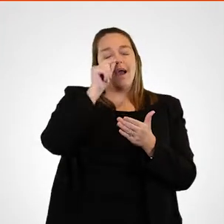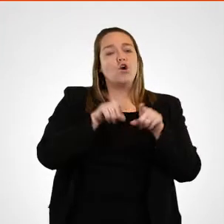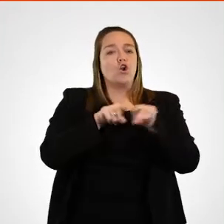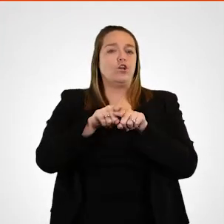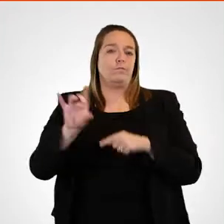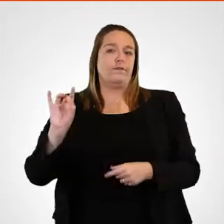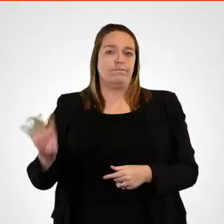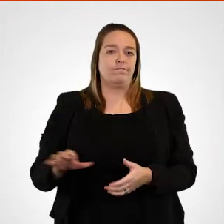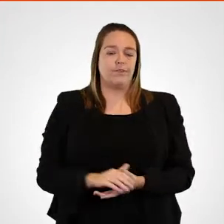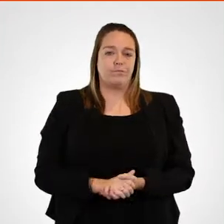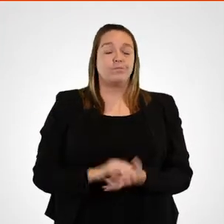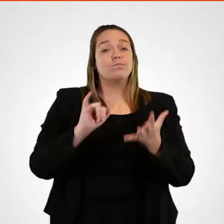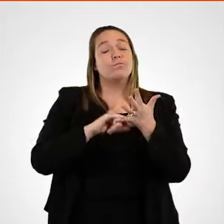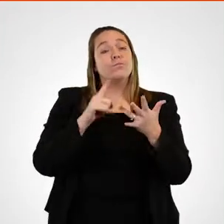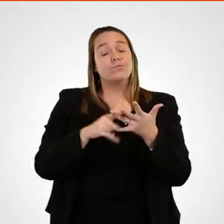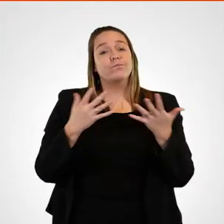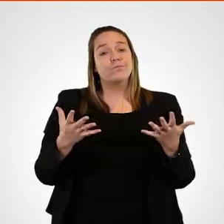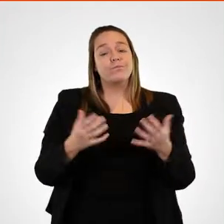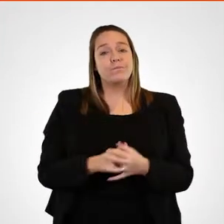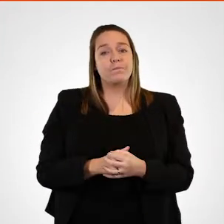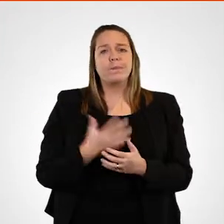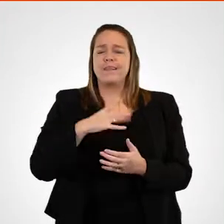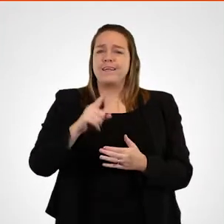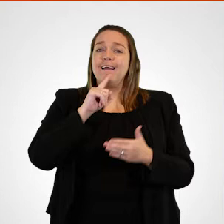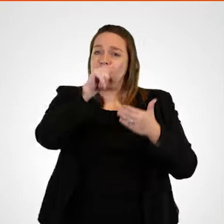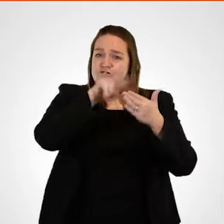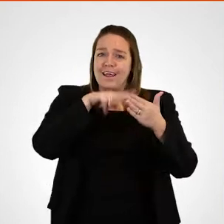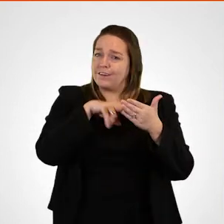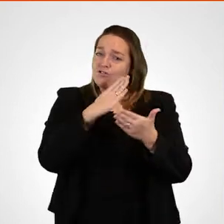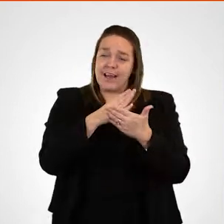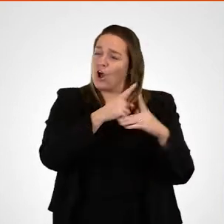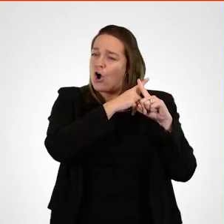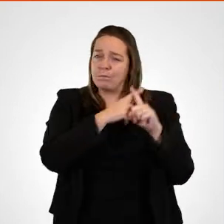So, in summary, I want to emphasise that reading is a very complex process